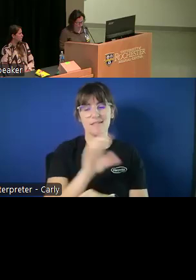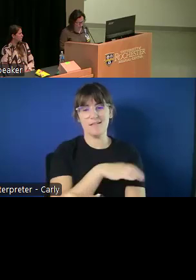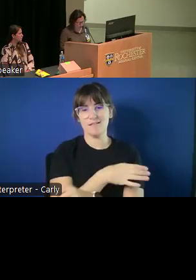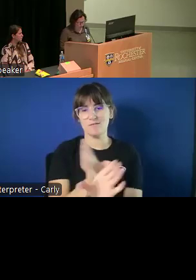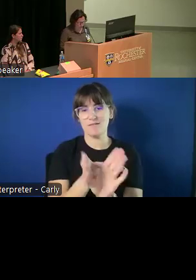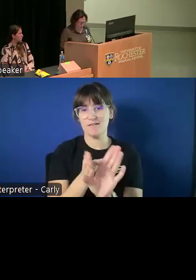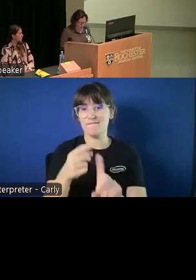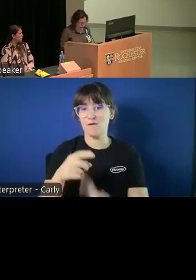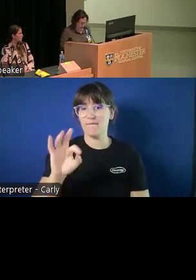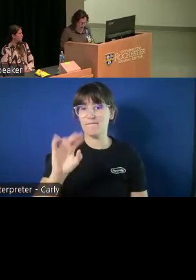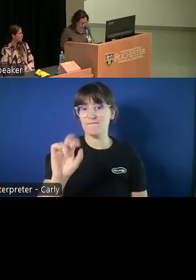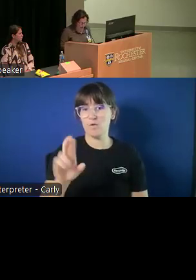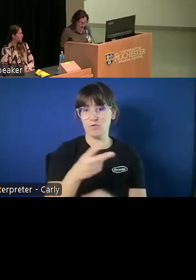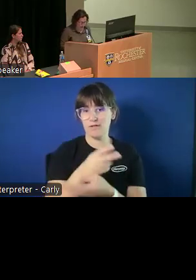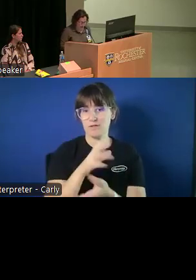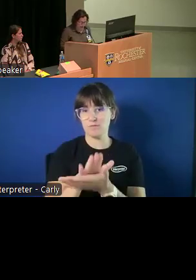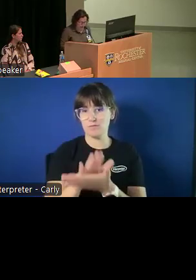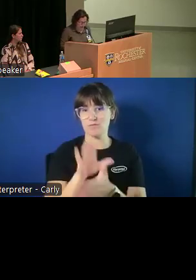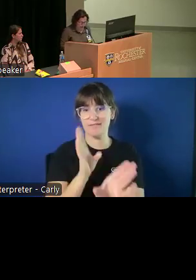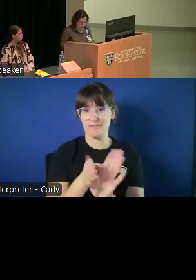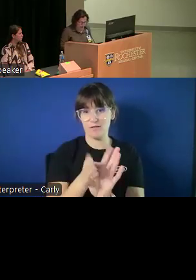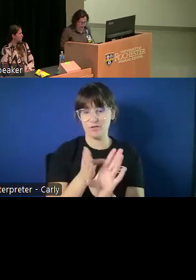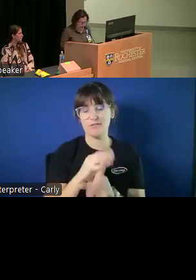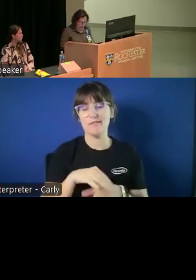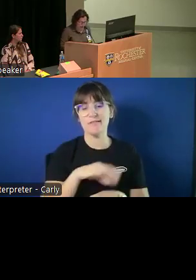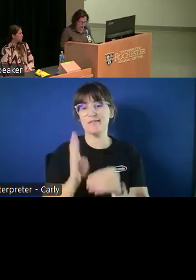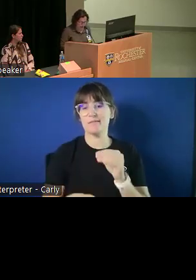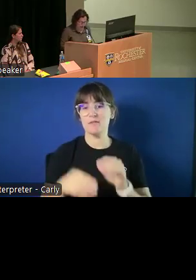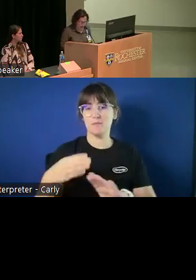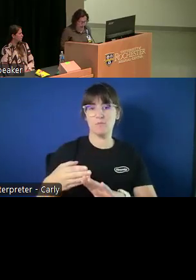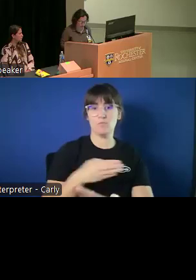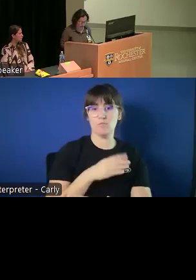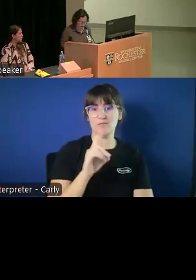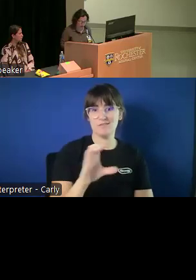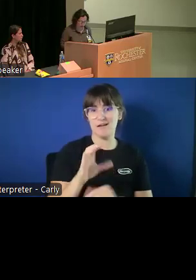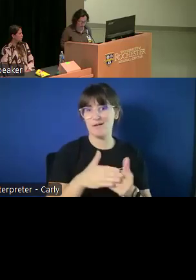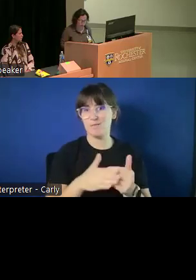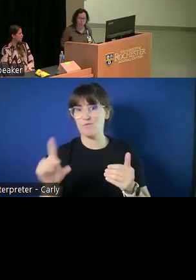Fuller Graduate School of Psychology and completed P-DOAL and post-doal work um here as part of the